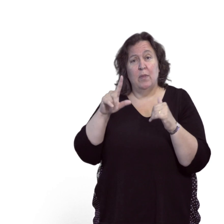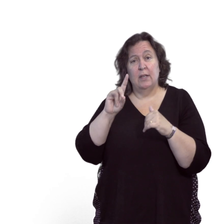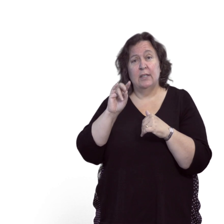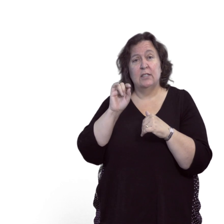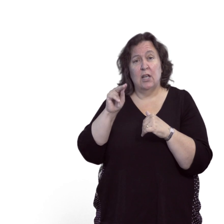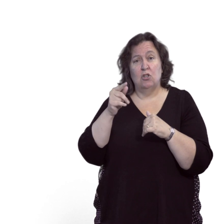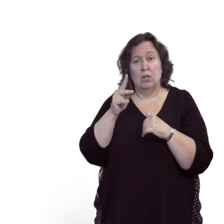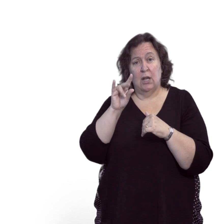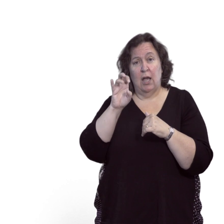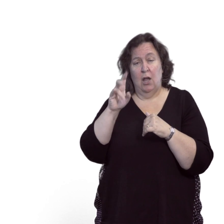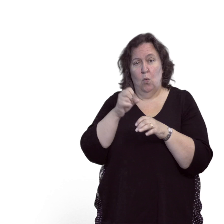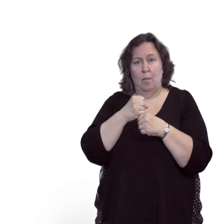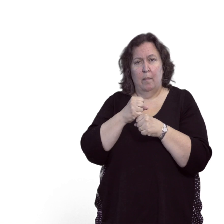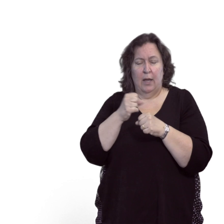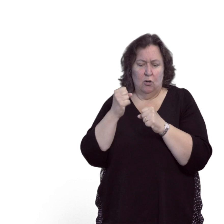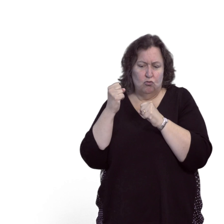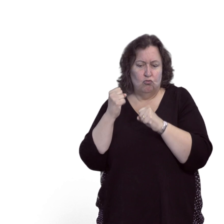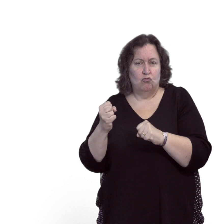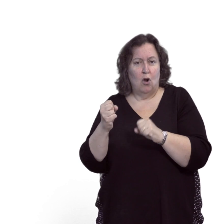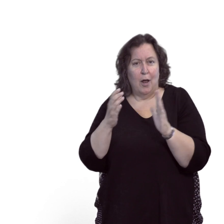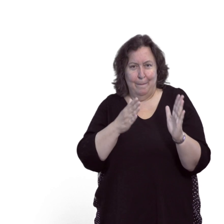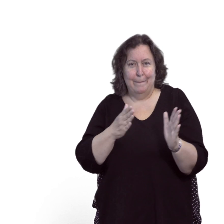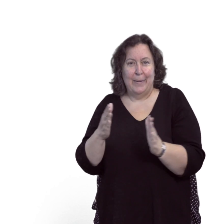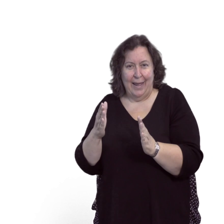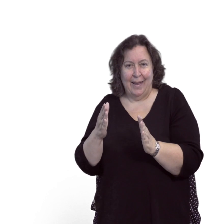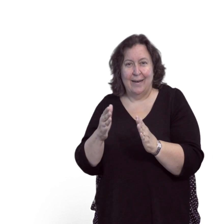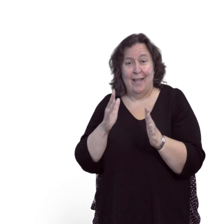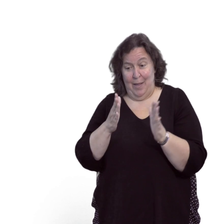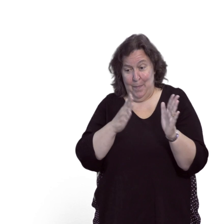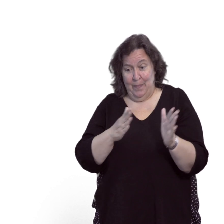and lead to positive life-long outcomes.